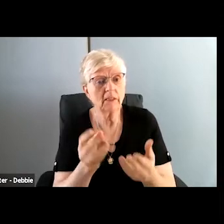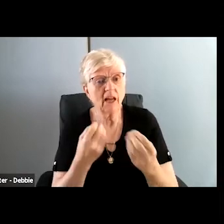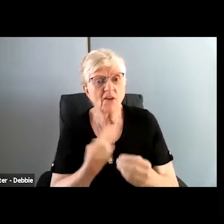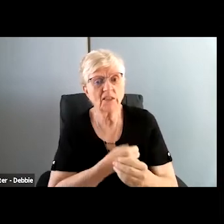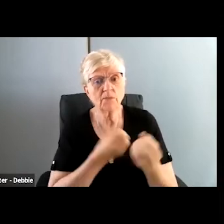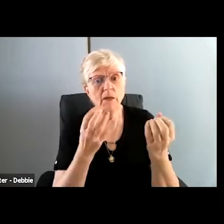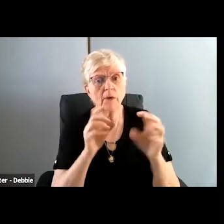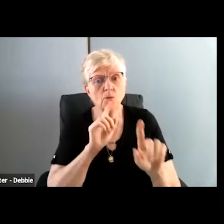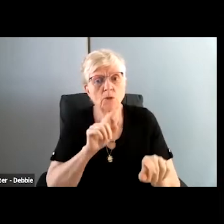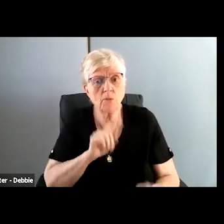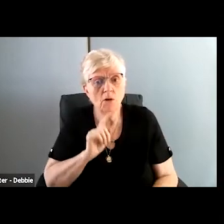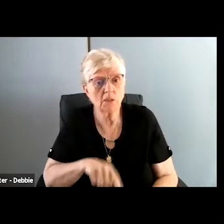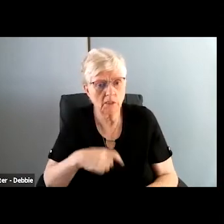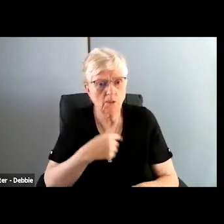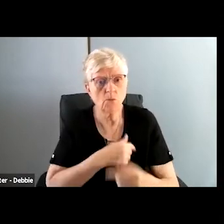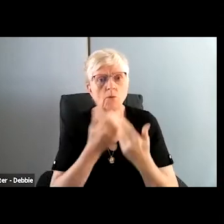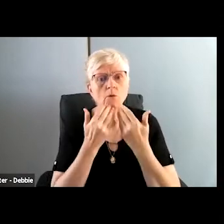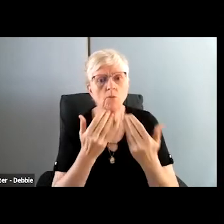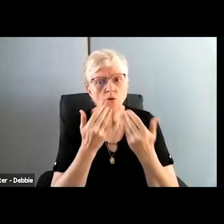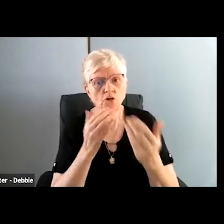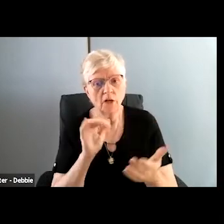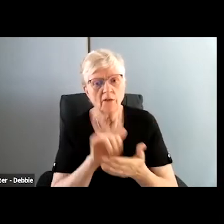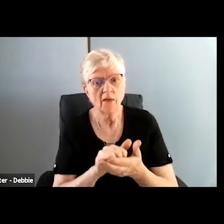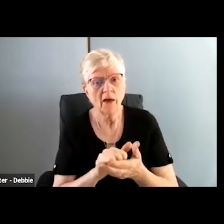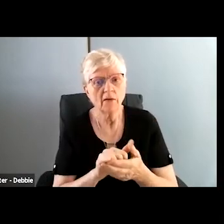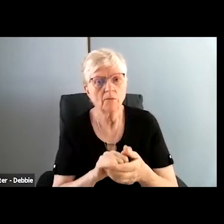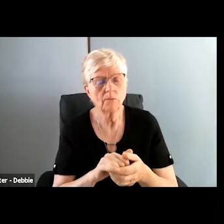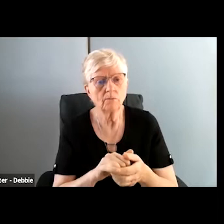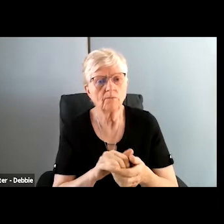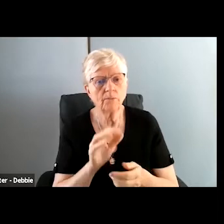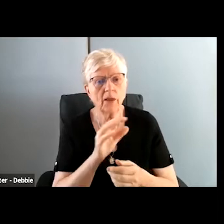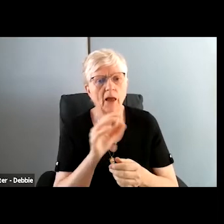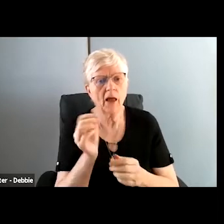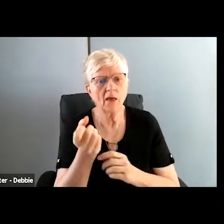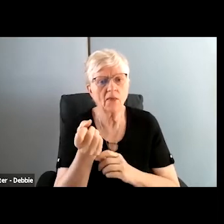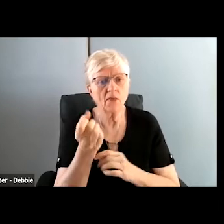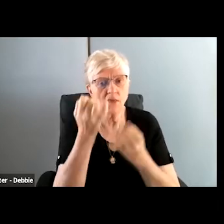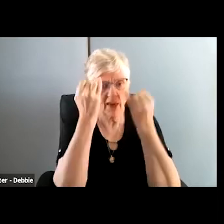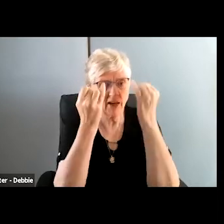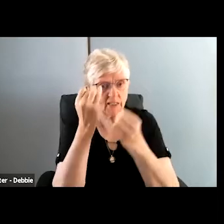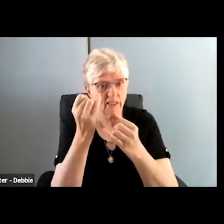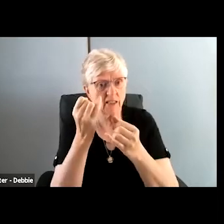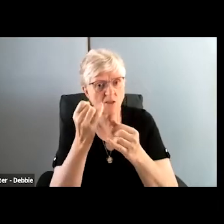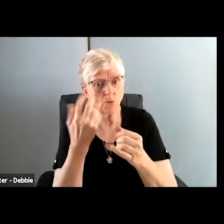UNDERSTANDS AND PEOPLE GAVE US A LOT OF RESPONSES WHICH WE VERY MUCH APPRECIATE AND THE IDEAS FELL